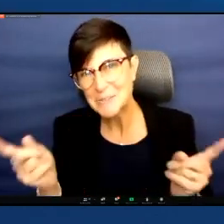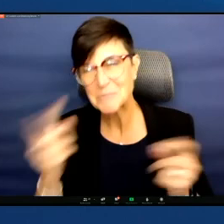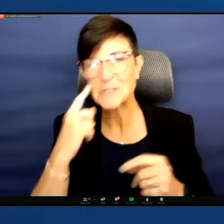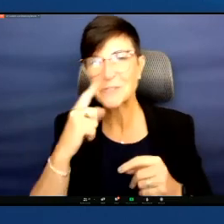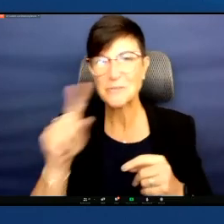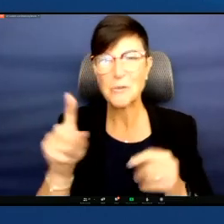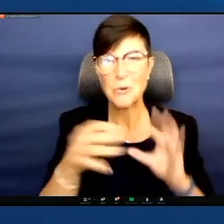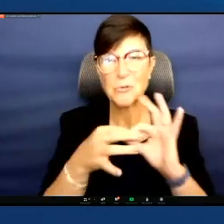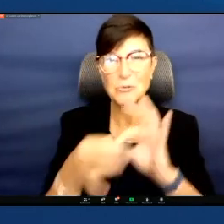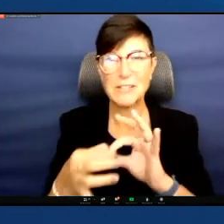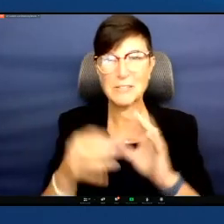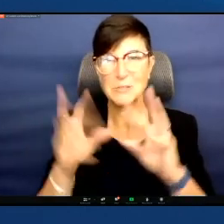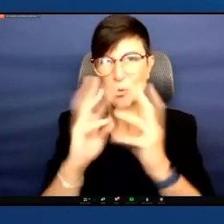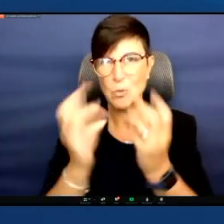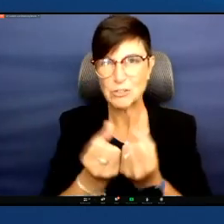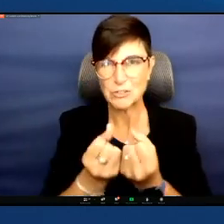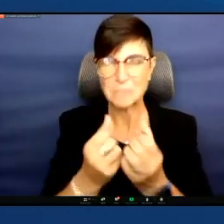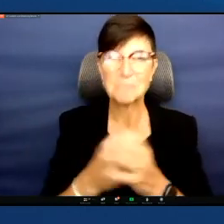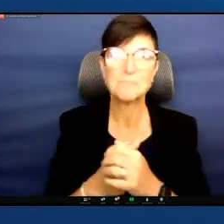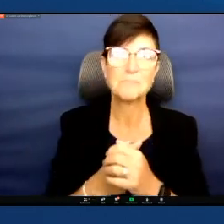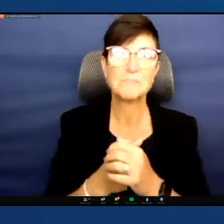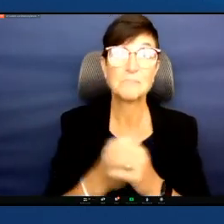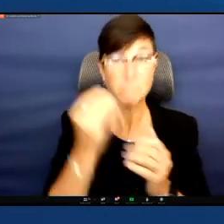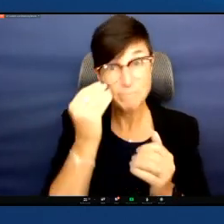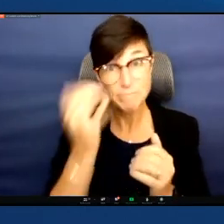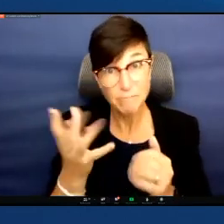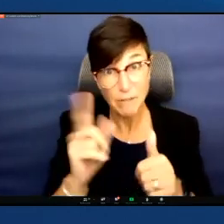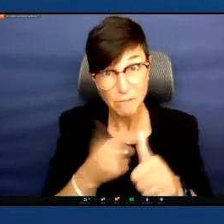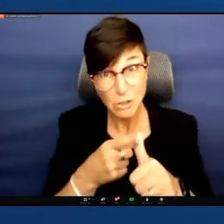So first of all, recording the workshops being recorded.